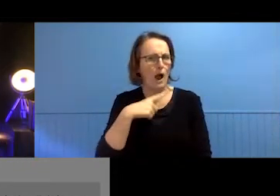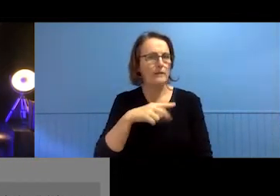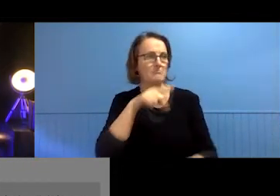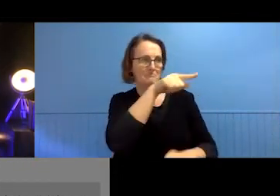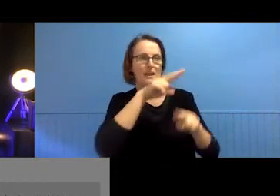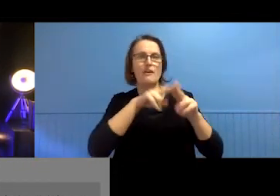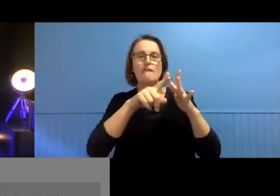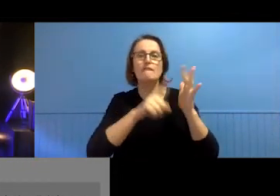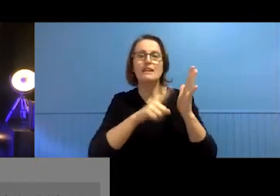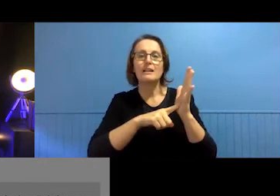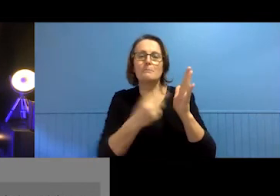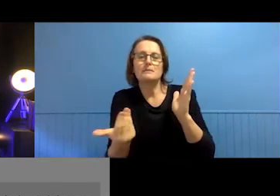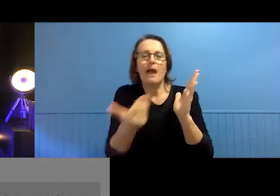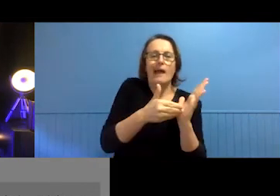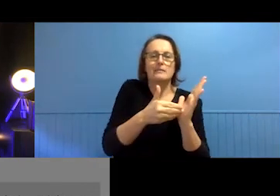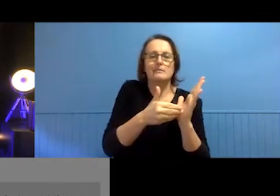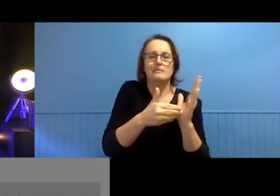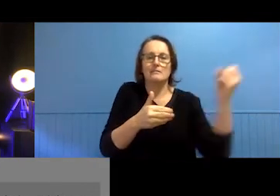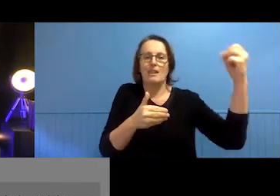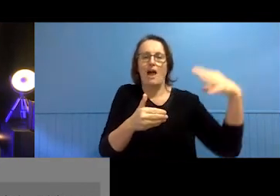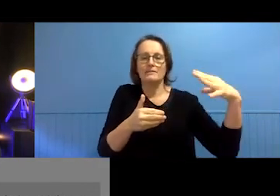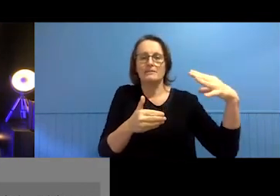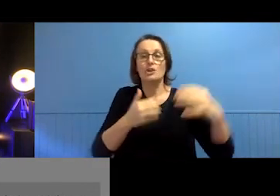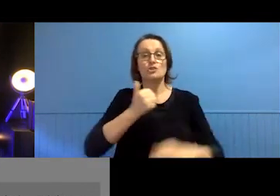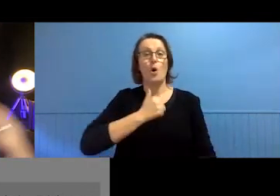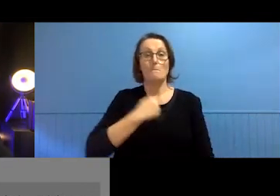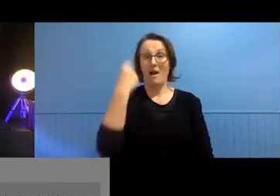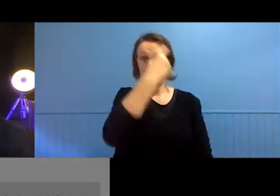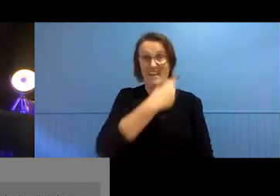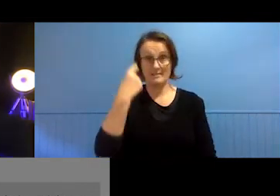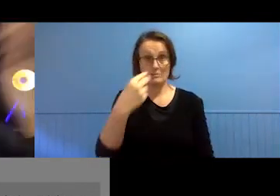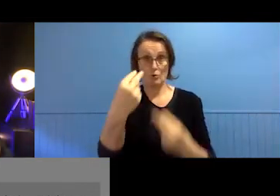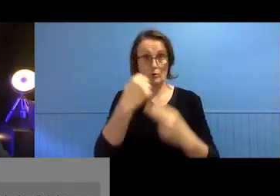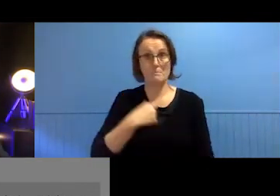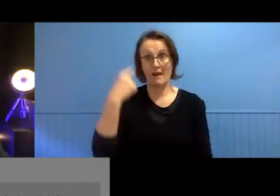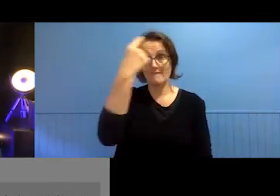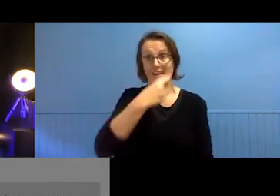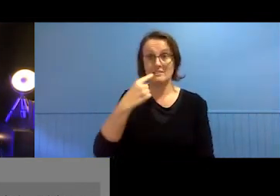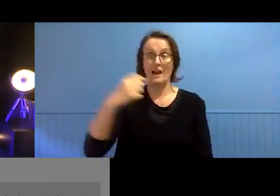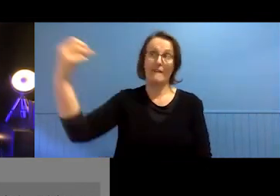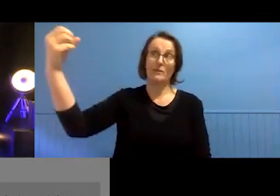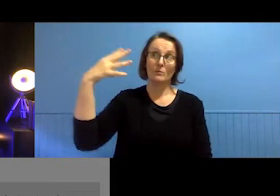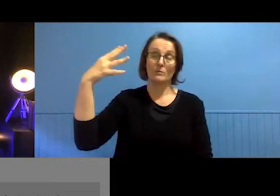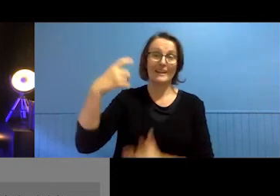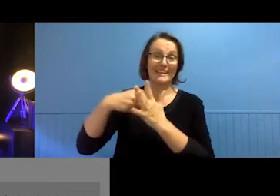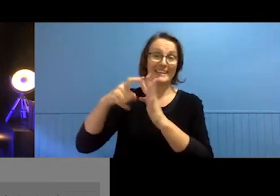fill some light. You can probably see on my face here actually, I got a key-light coming from this side and got a fill-light coming from